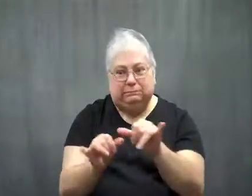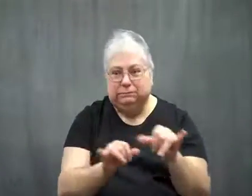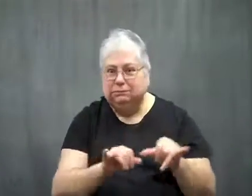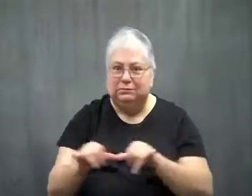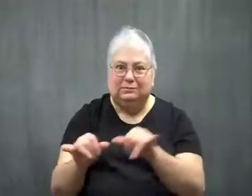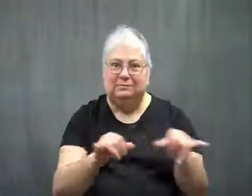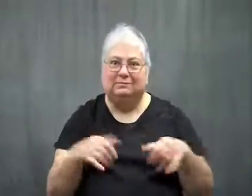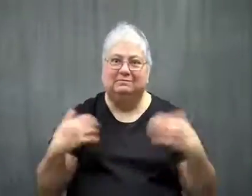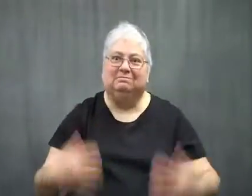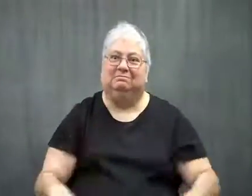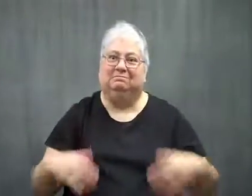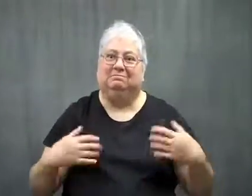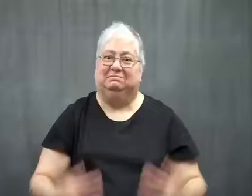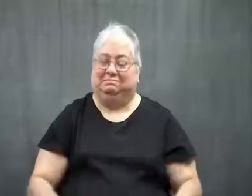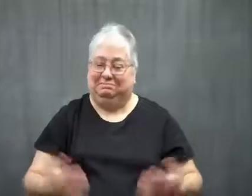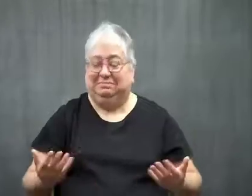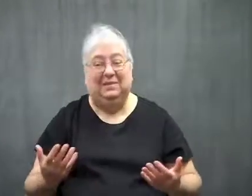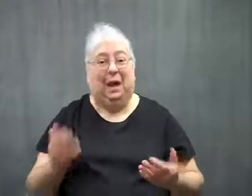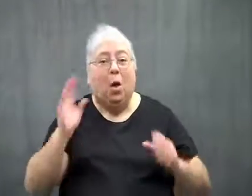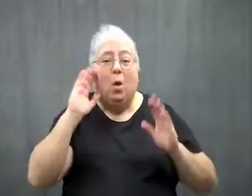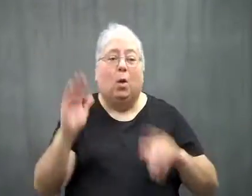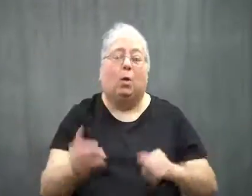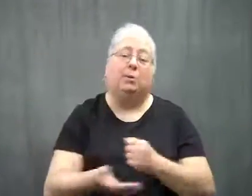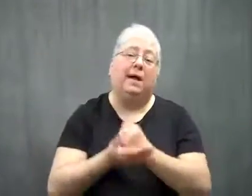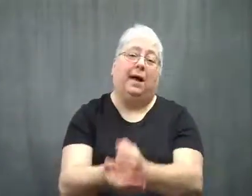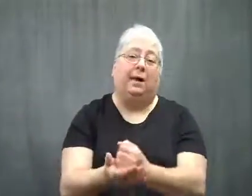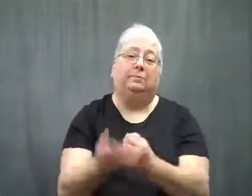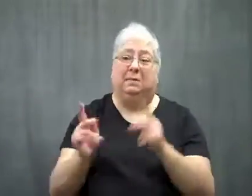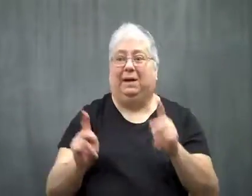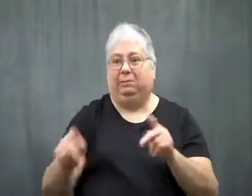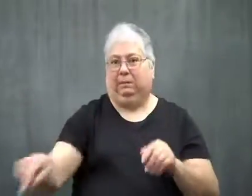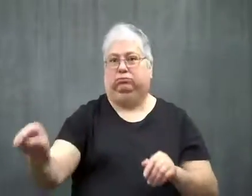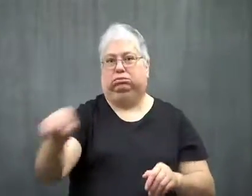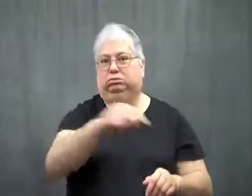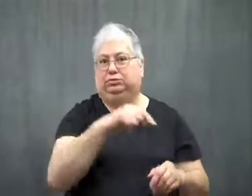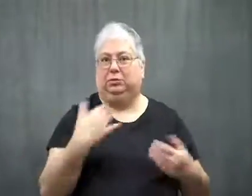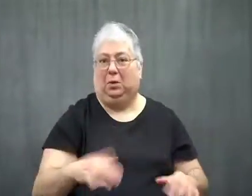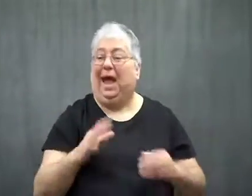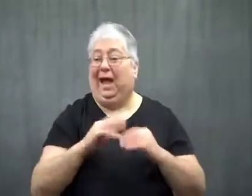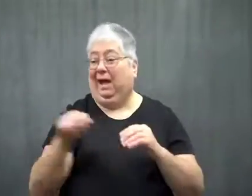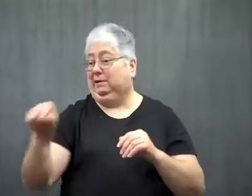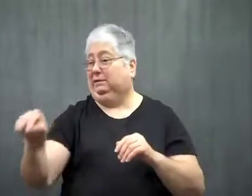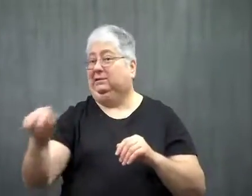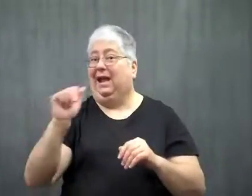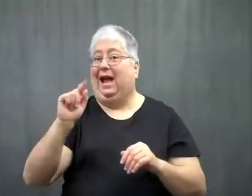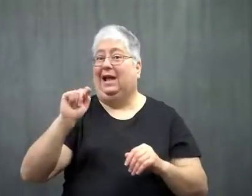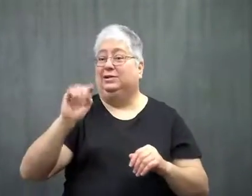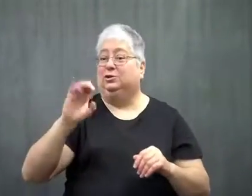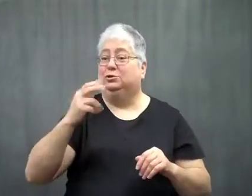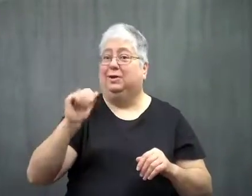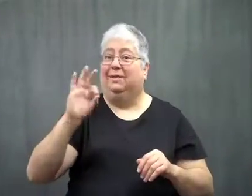That took some engineering. Hopefully that will help the people and that the people in the Atchafalaya area